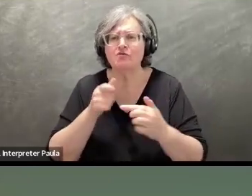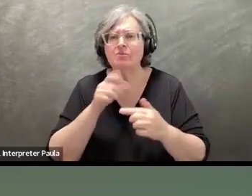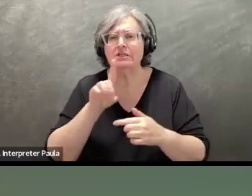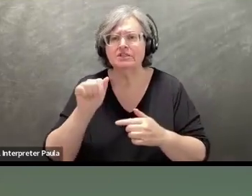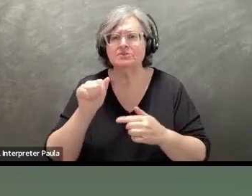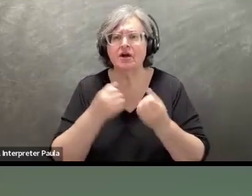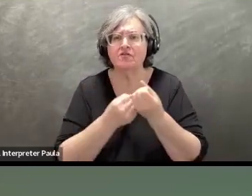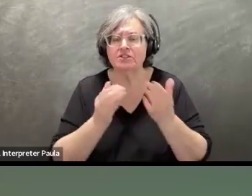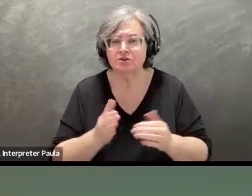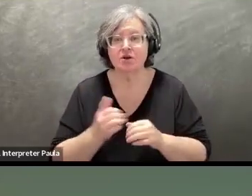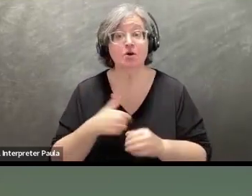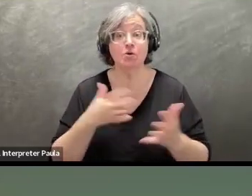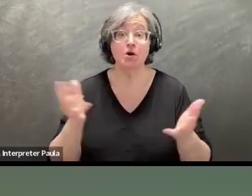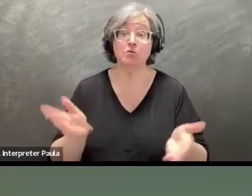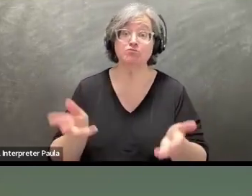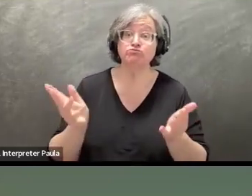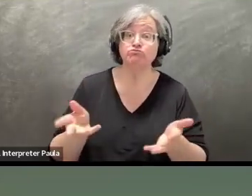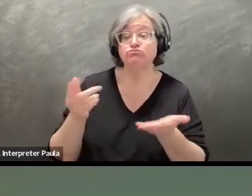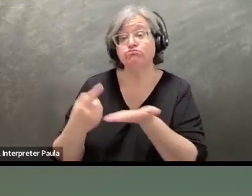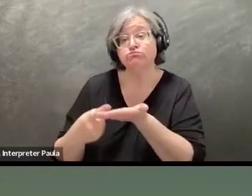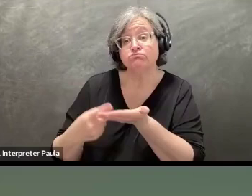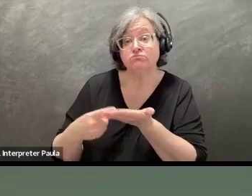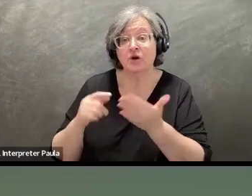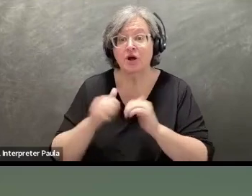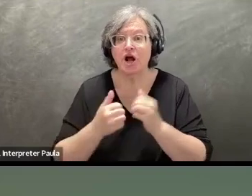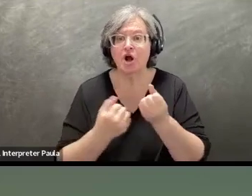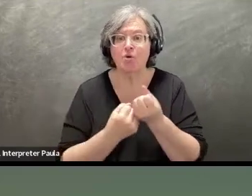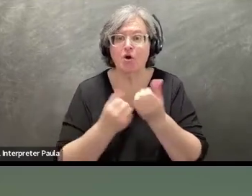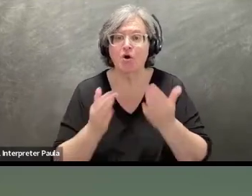and hold a conversation about how advocates stay informed,